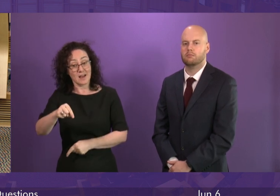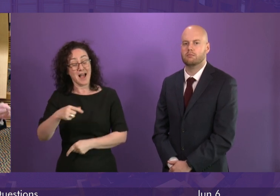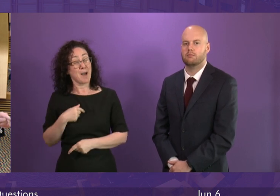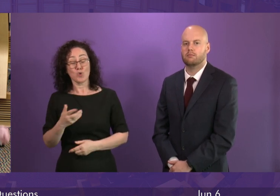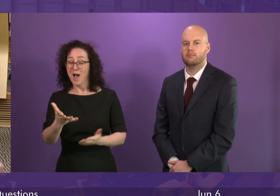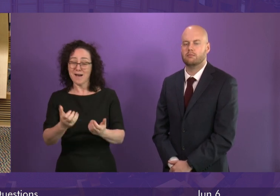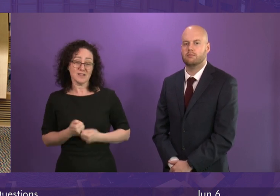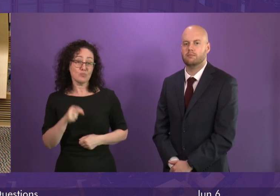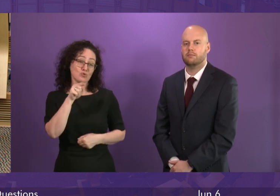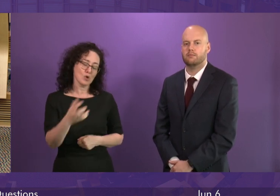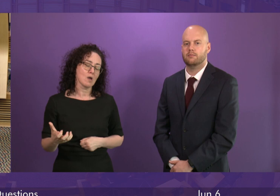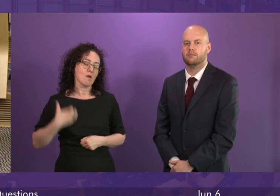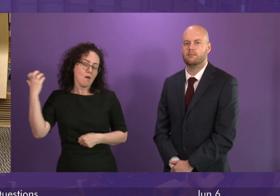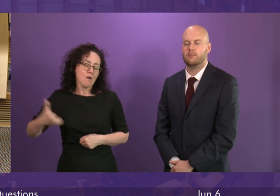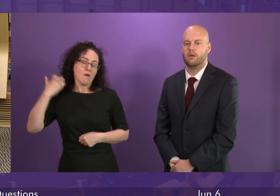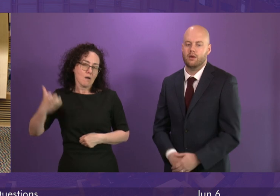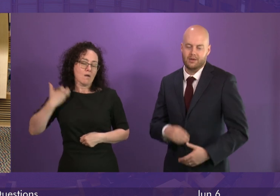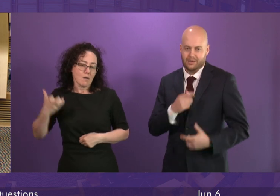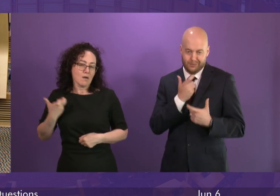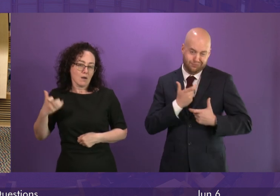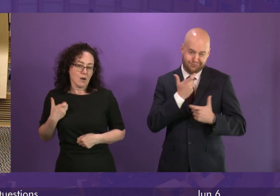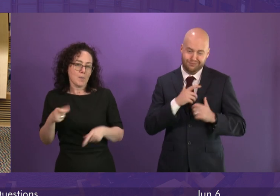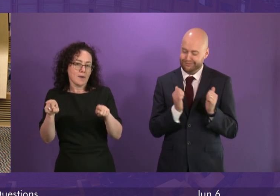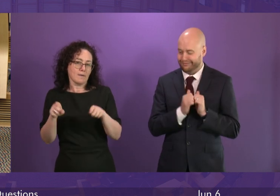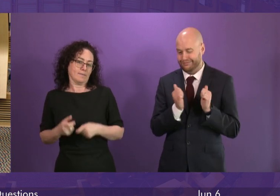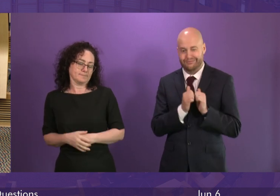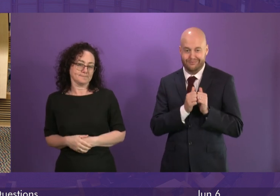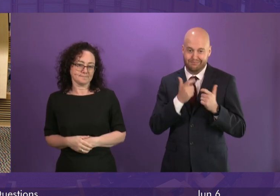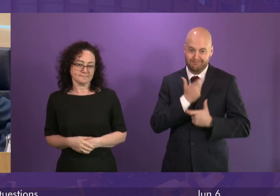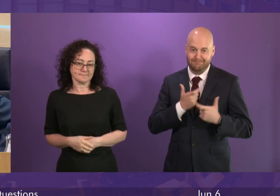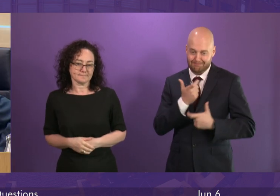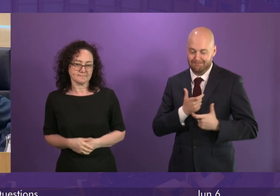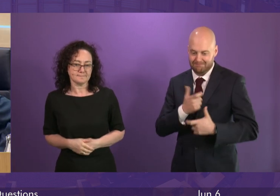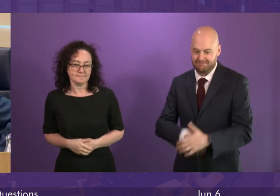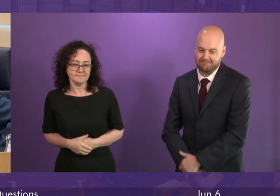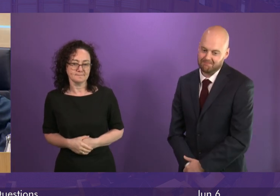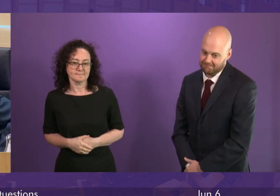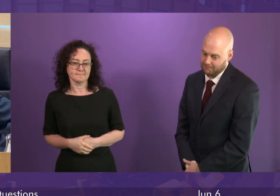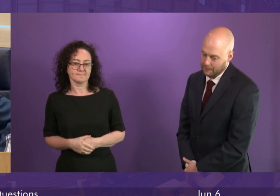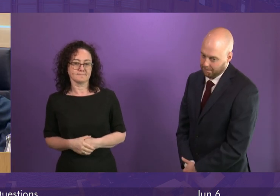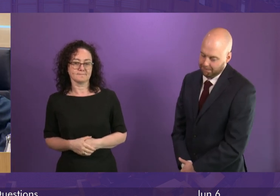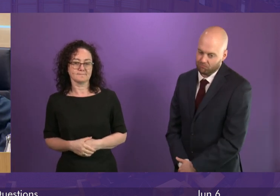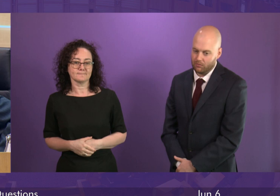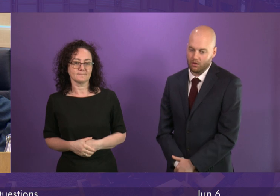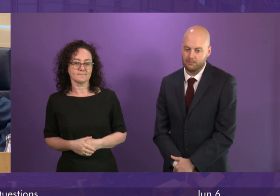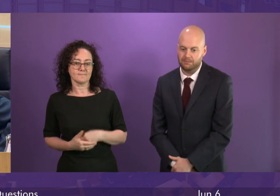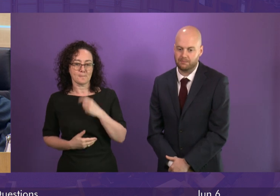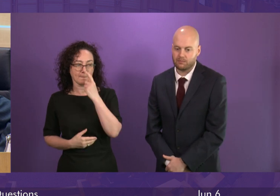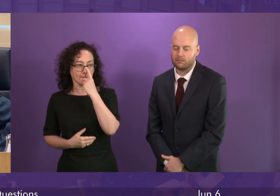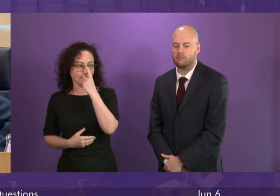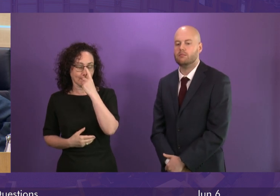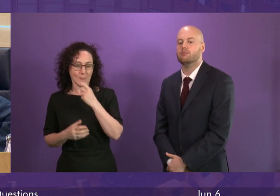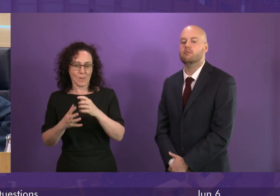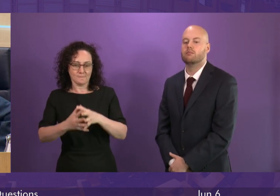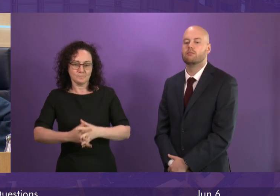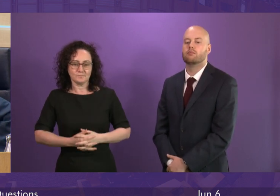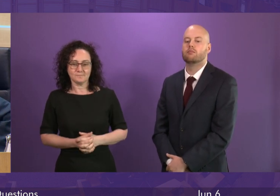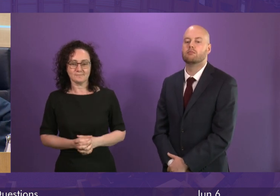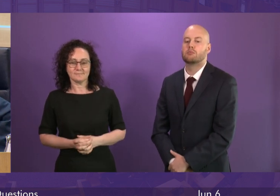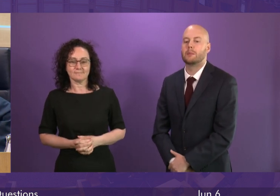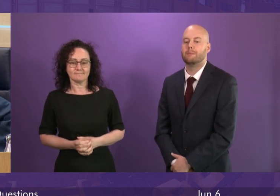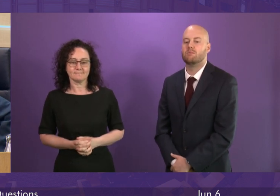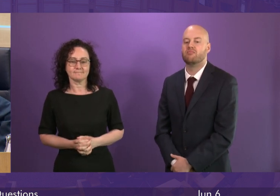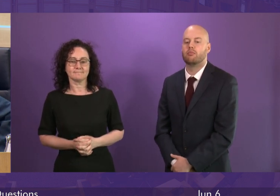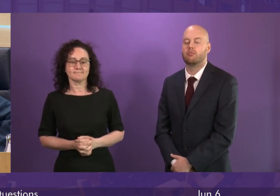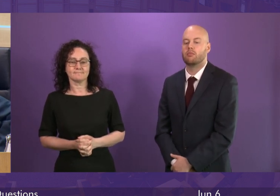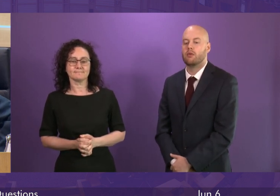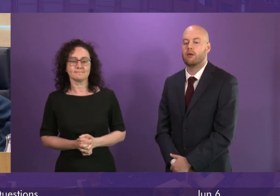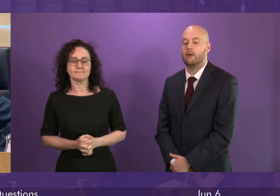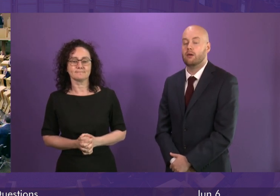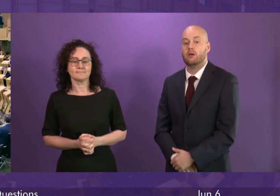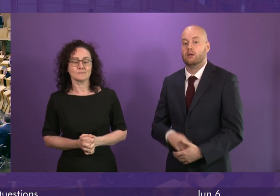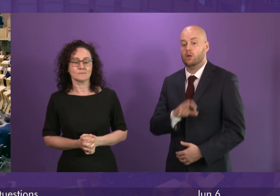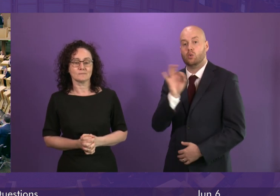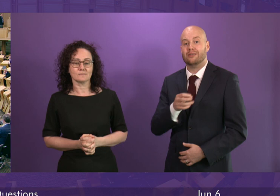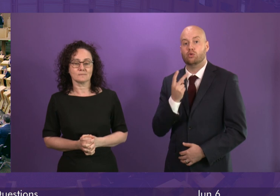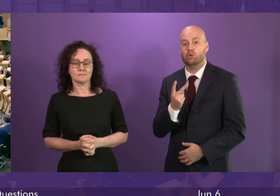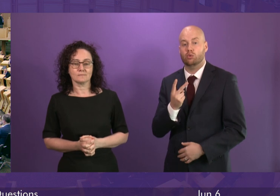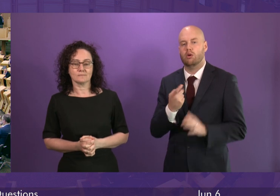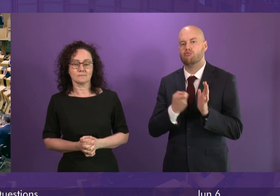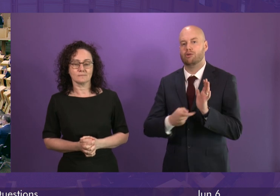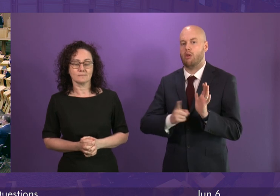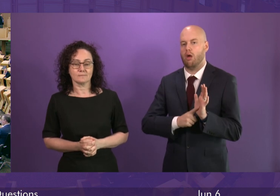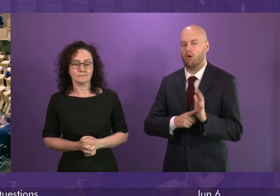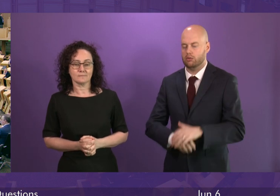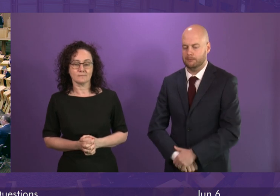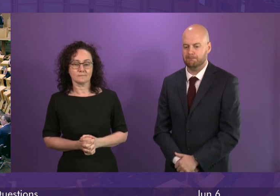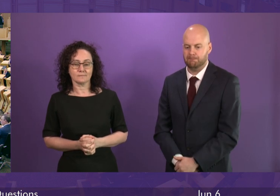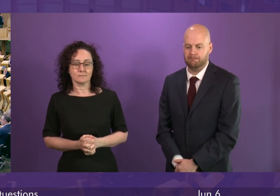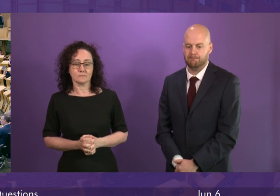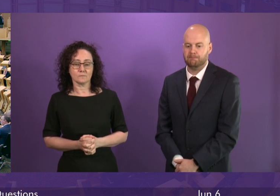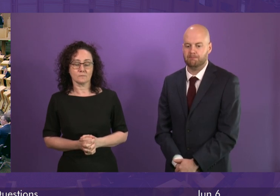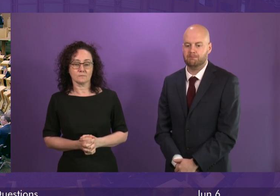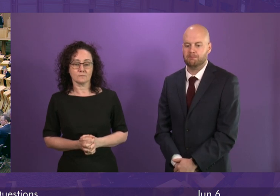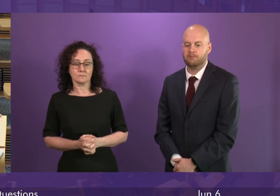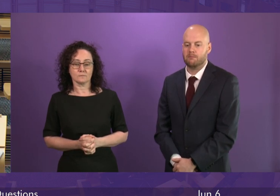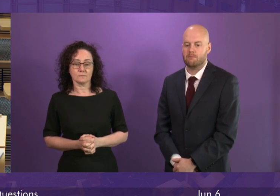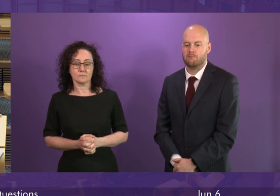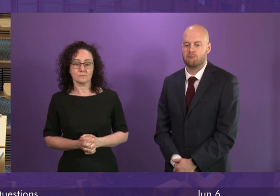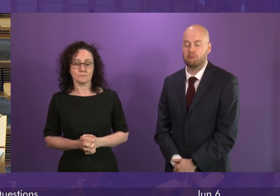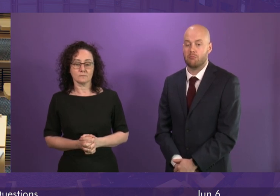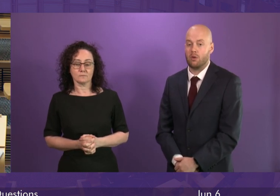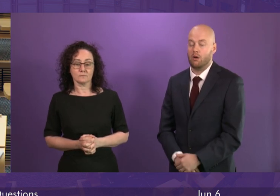from Ruth Davidson on the subject. Richard Leonard (Central Scotland) (Lab):